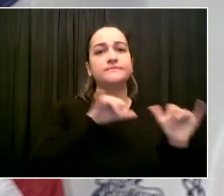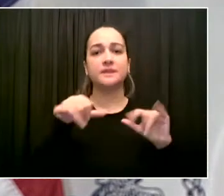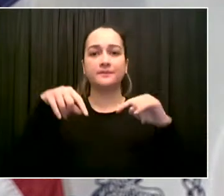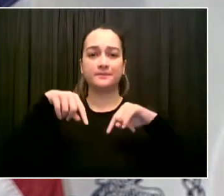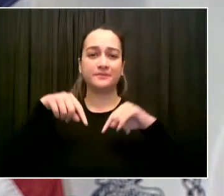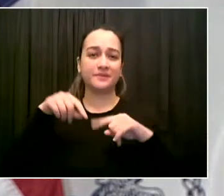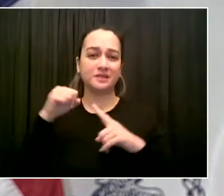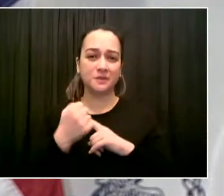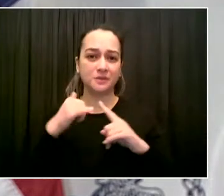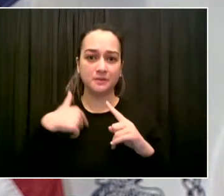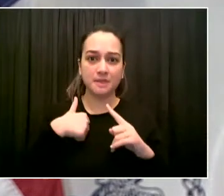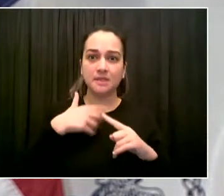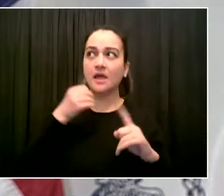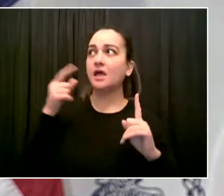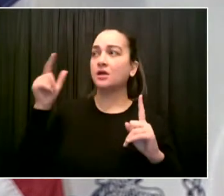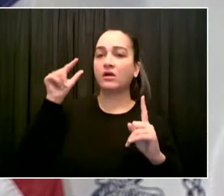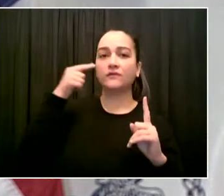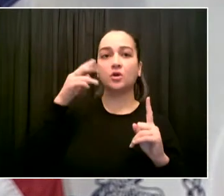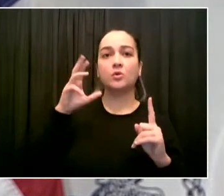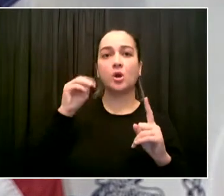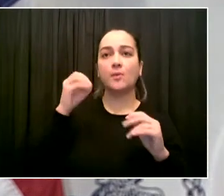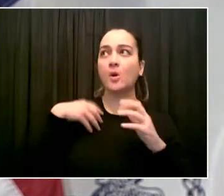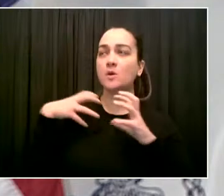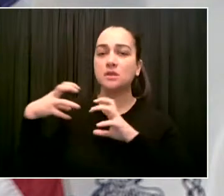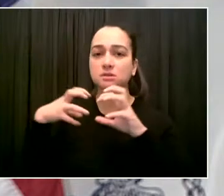AAD NATATANLTA'S NOT GETTING THEIR FAIR SHARE